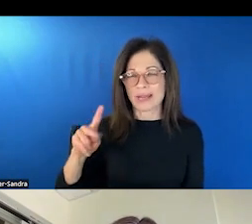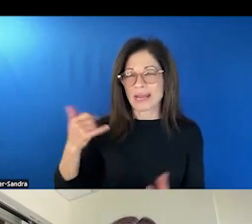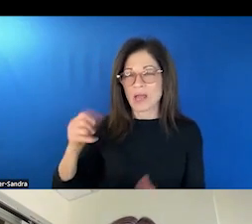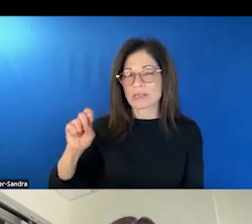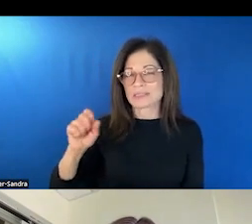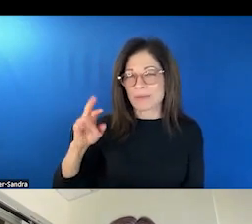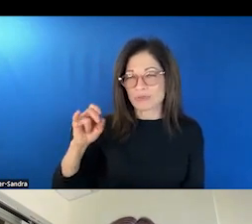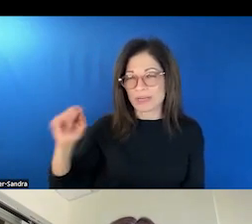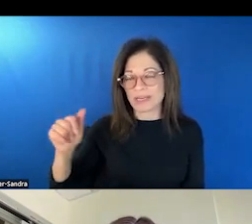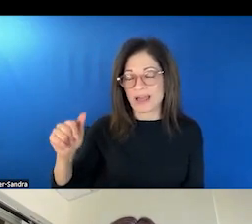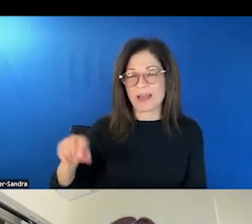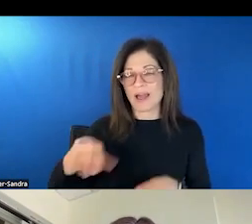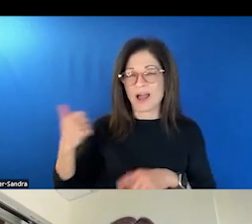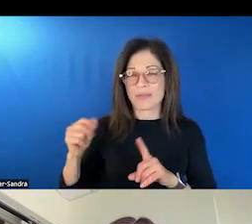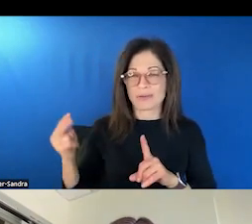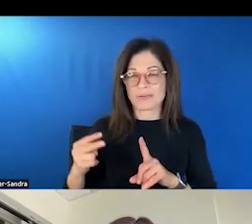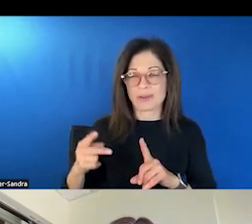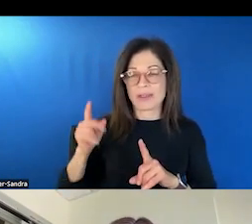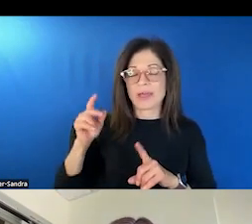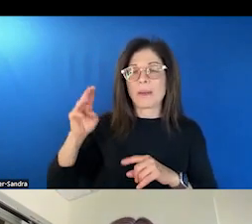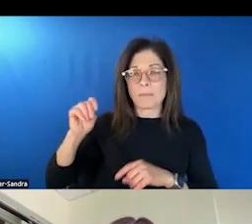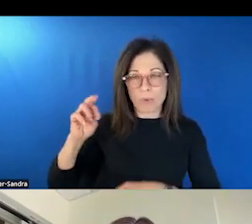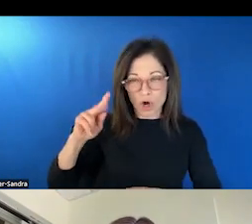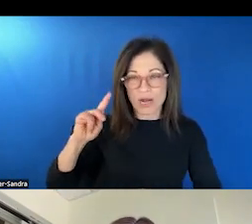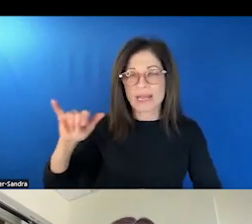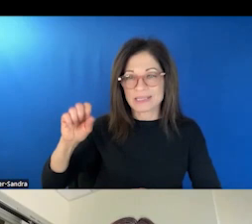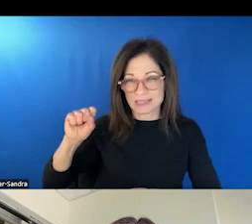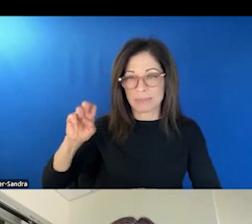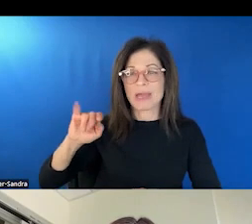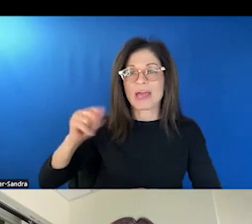WRONG DOOR. >> MARTY SMITH WAS ON A